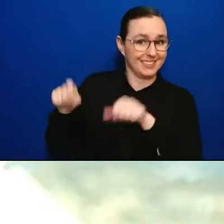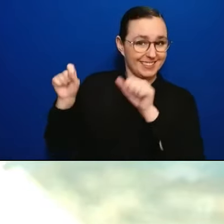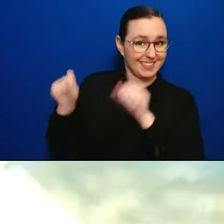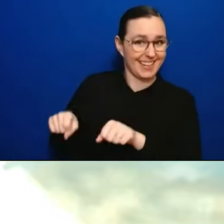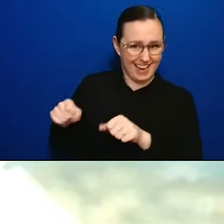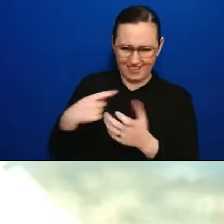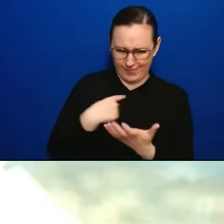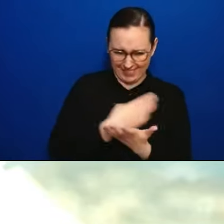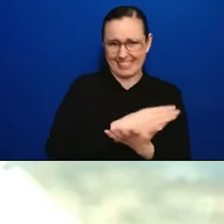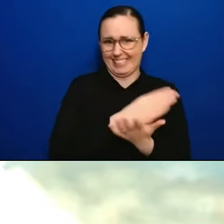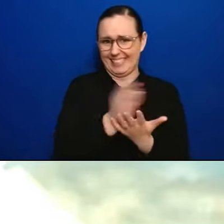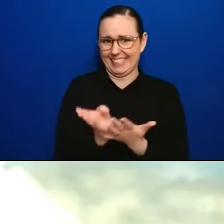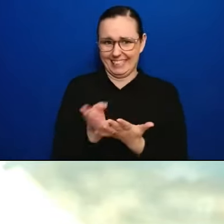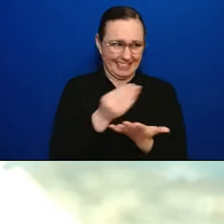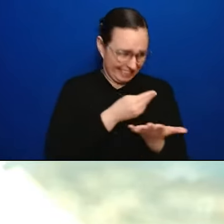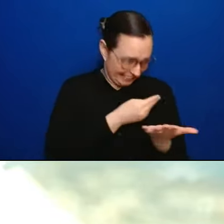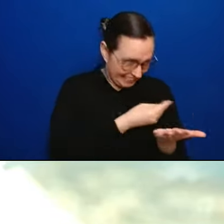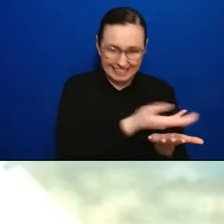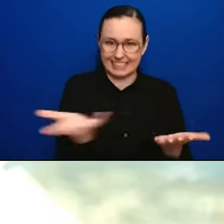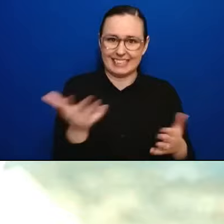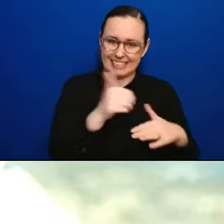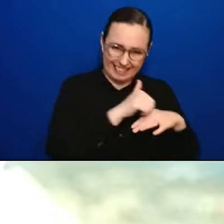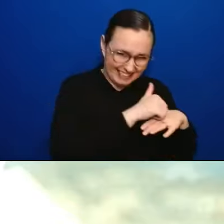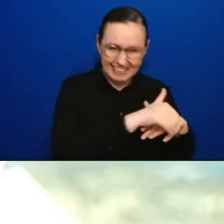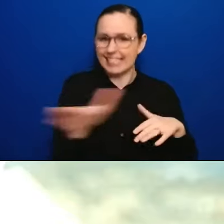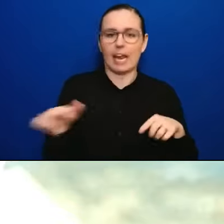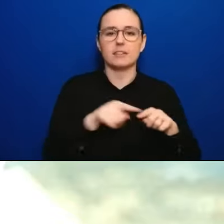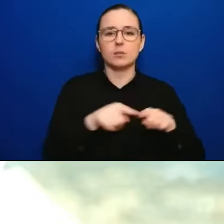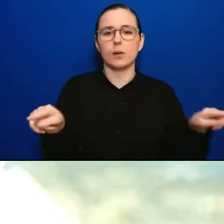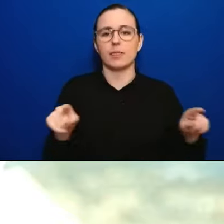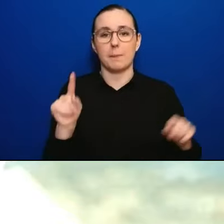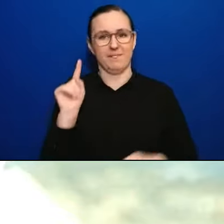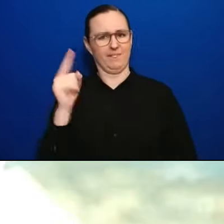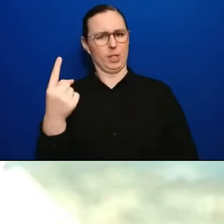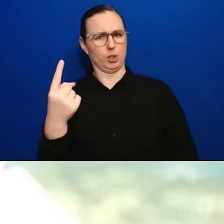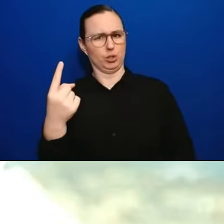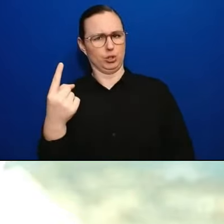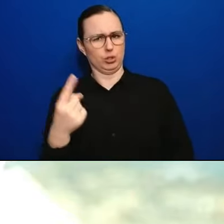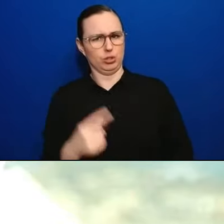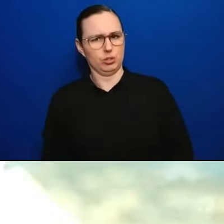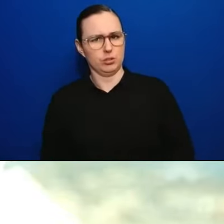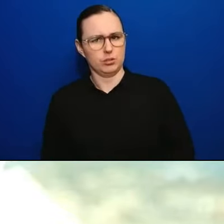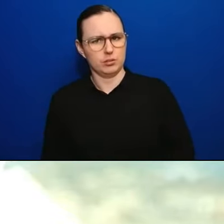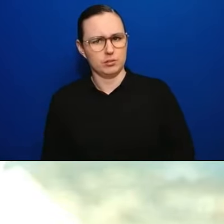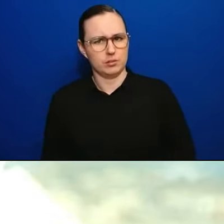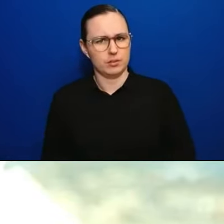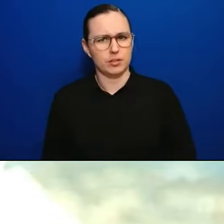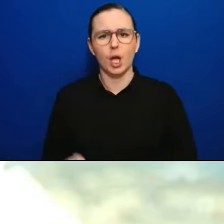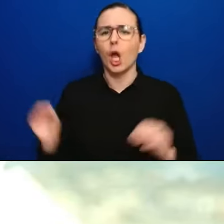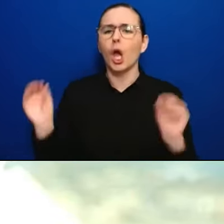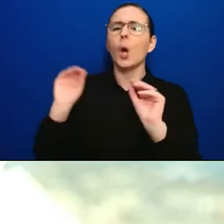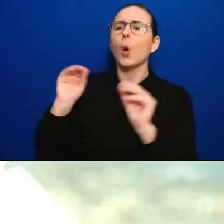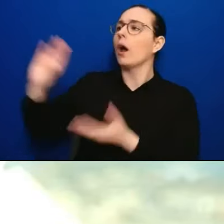Congregate settings and others that are priorities and have been designed as priorities by